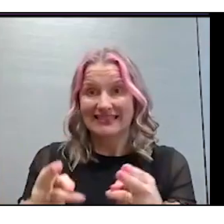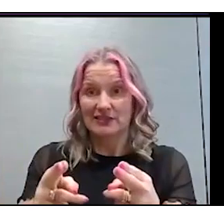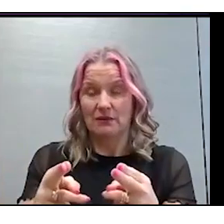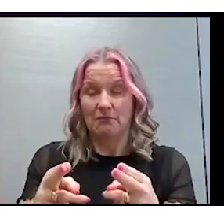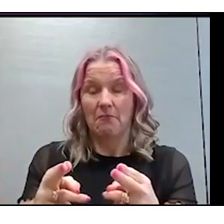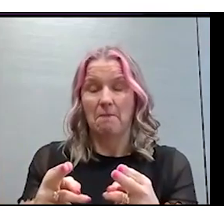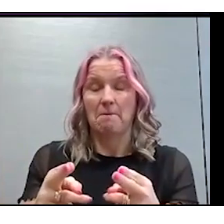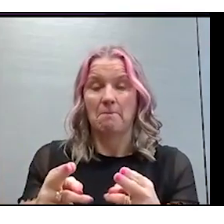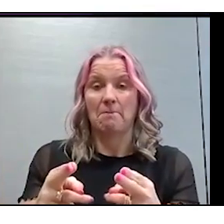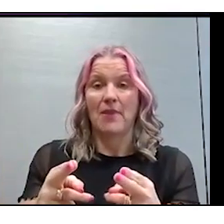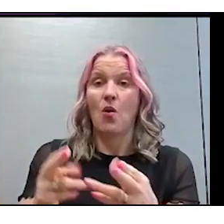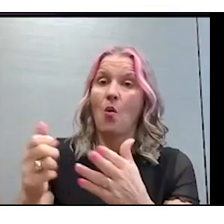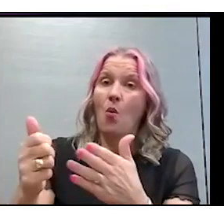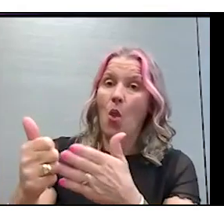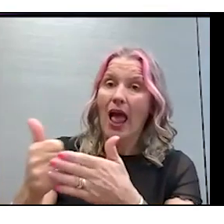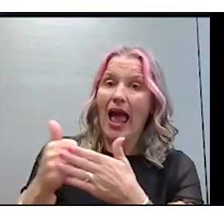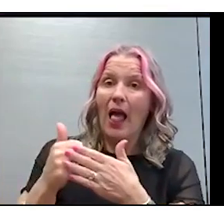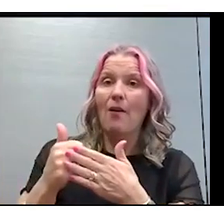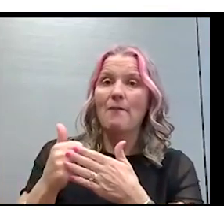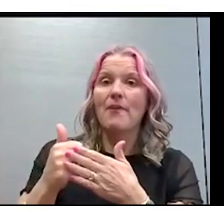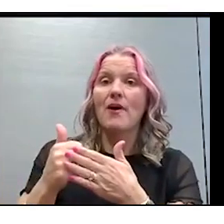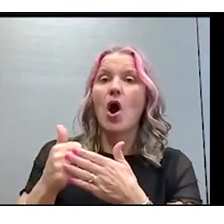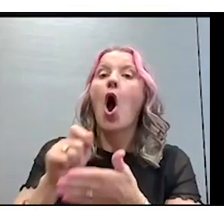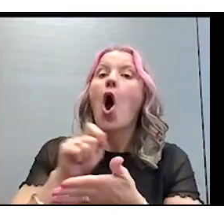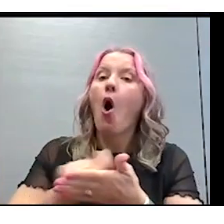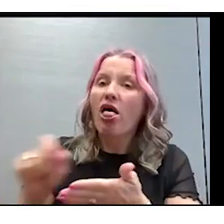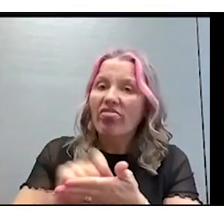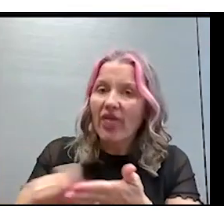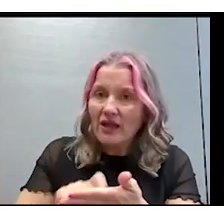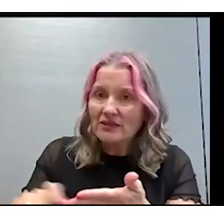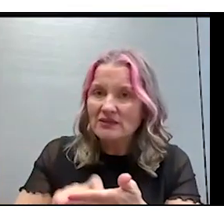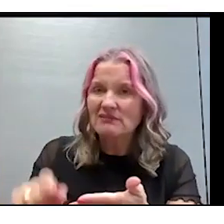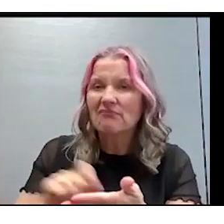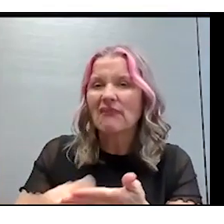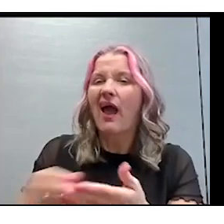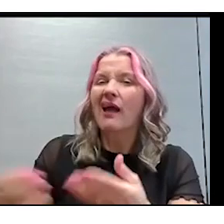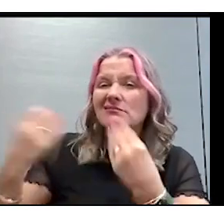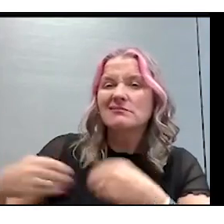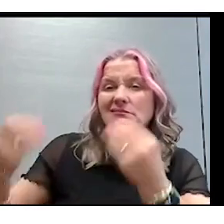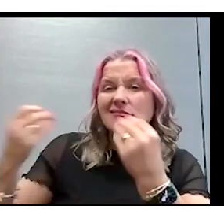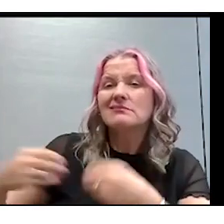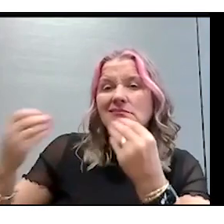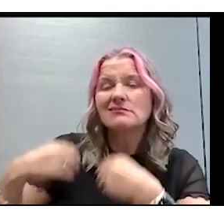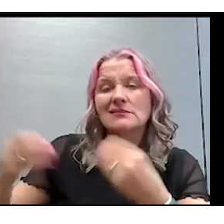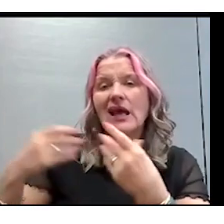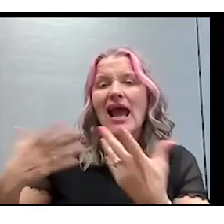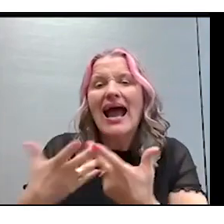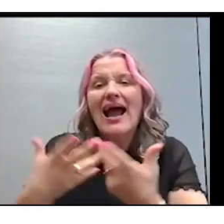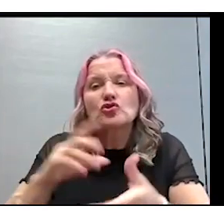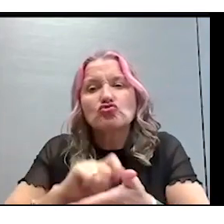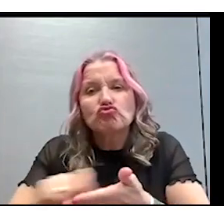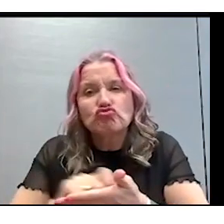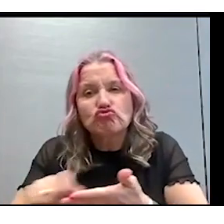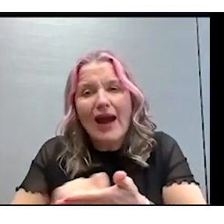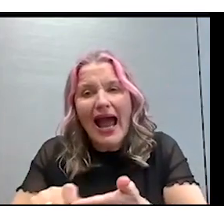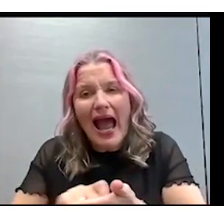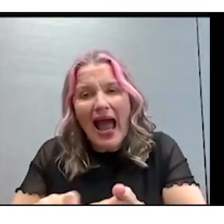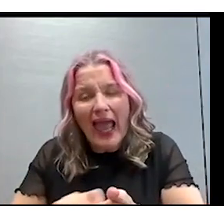is going to be helping authors. So it can help with things like coaching on writing style, it can do summarisation, it can do altering.